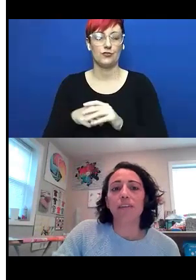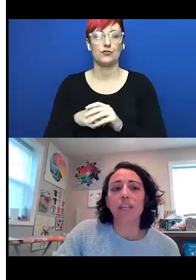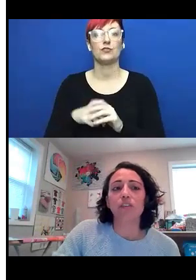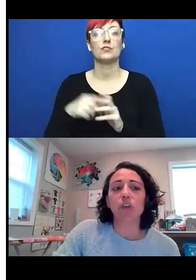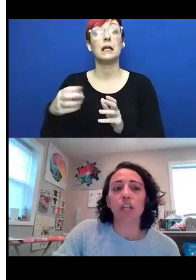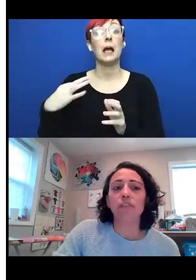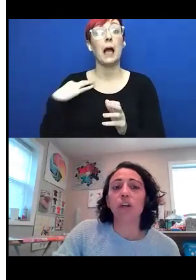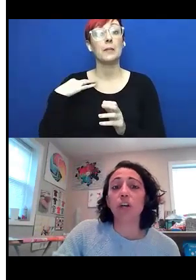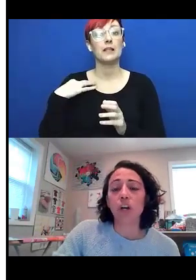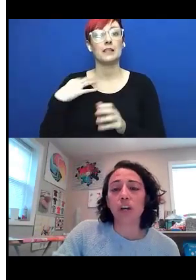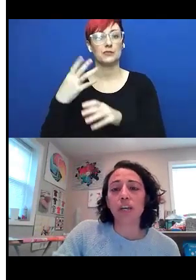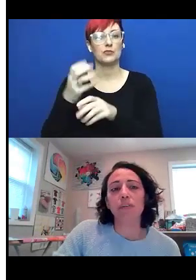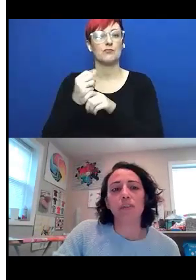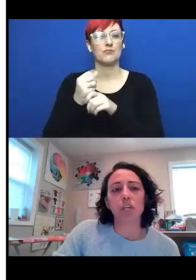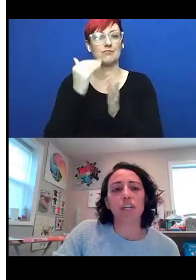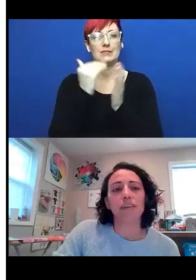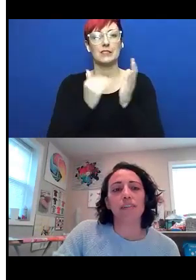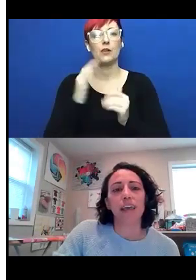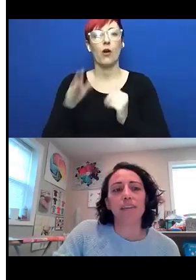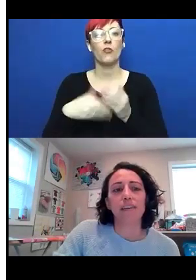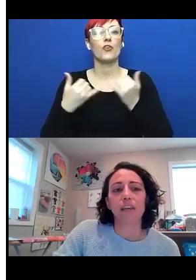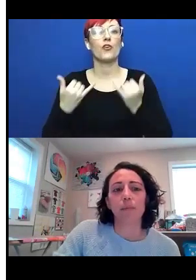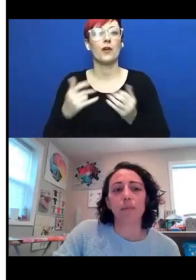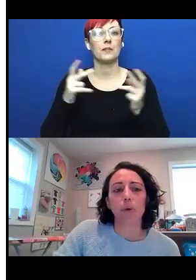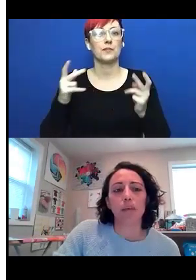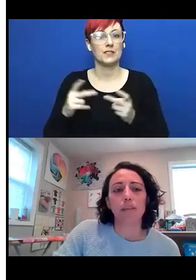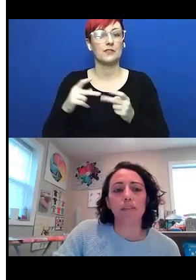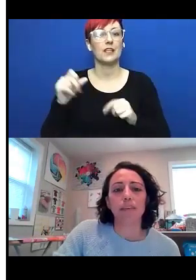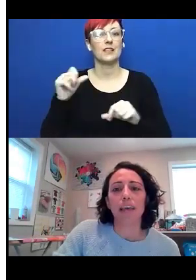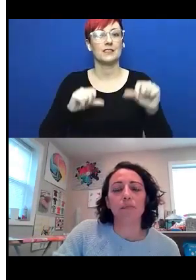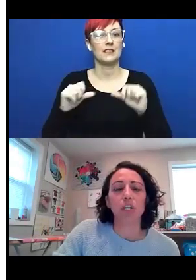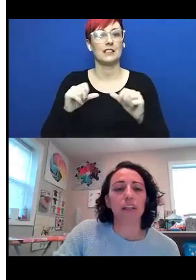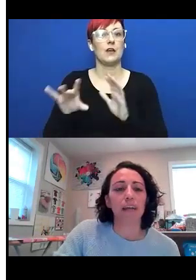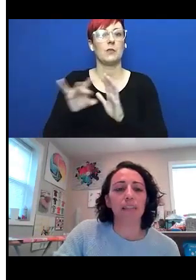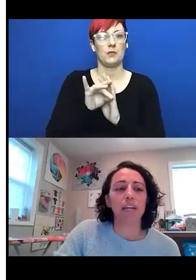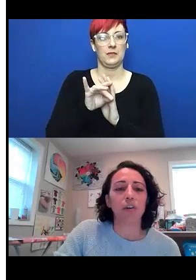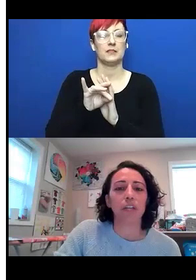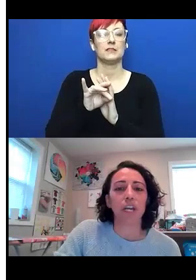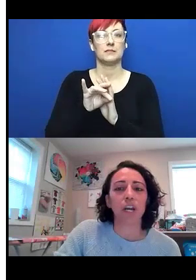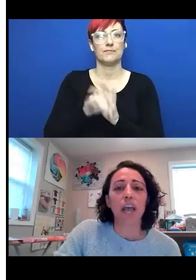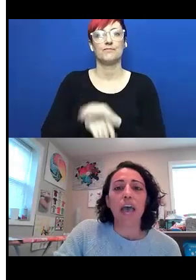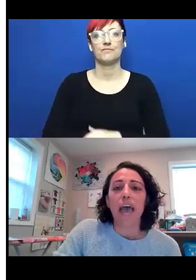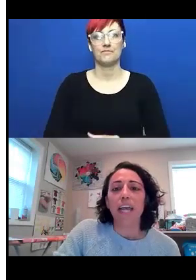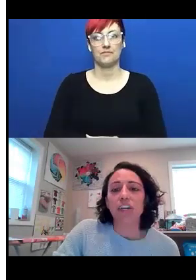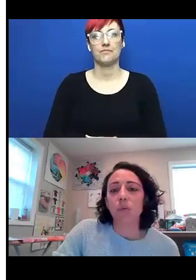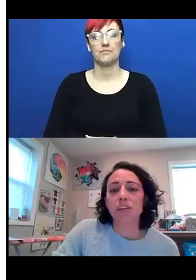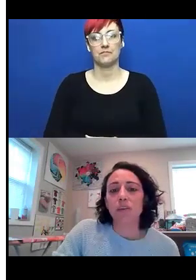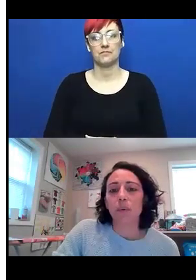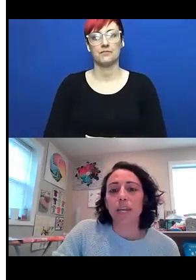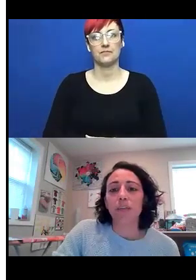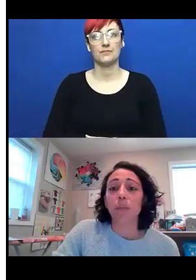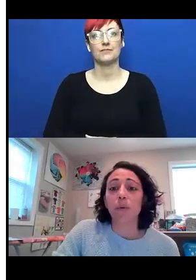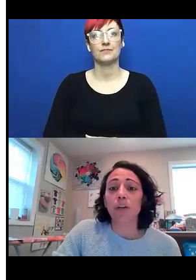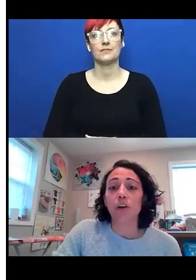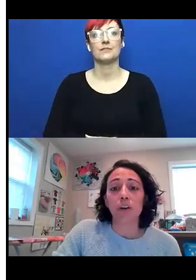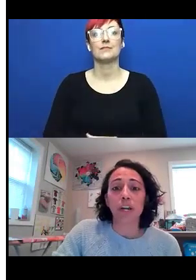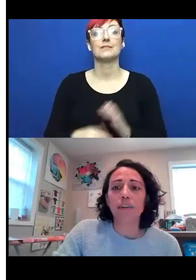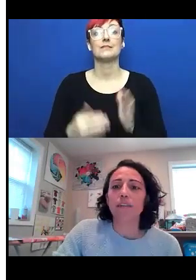need to list all their current positions and scientific appointments as Michelle outlined earlier. And I just wanted to point out the word current.